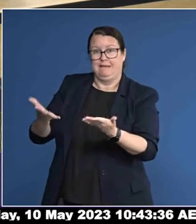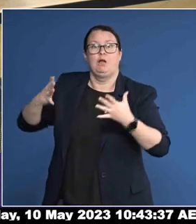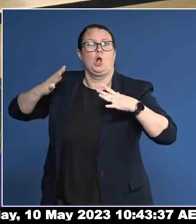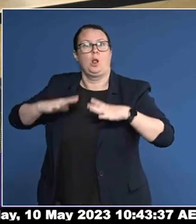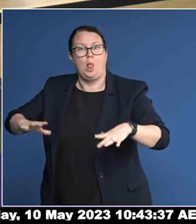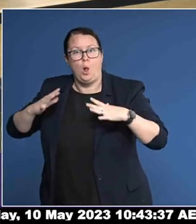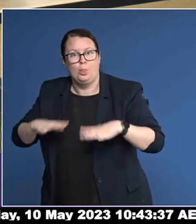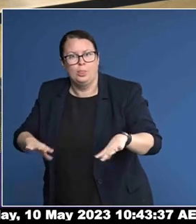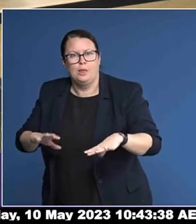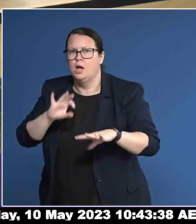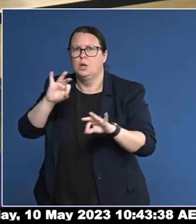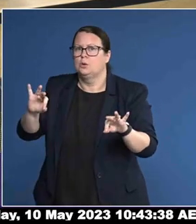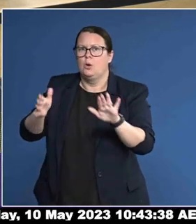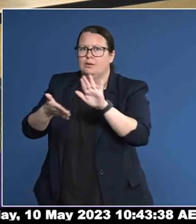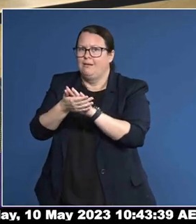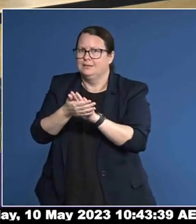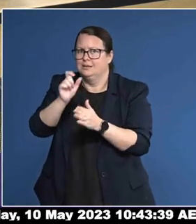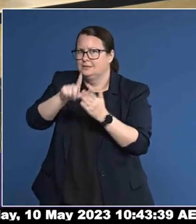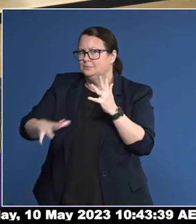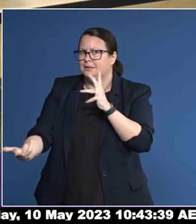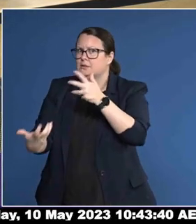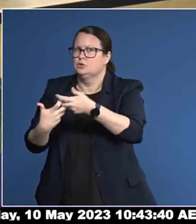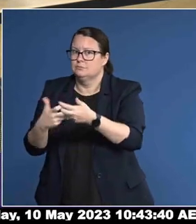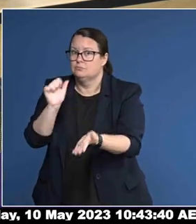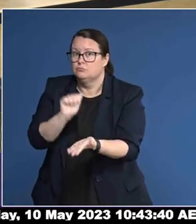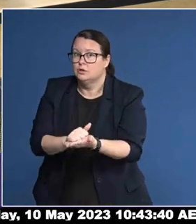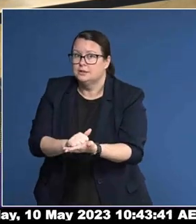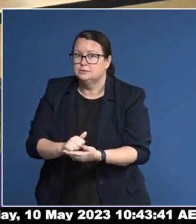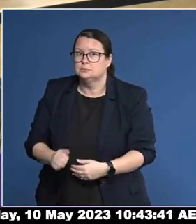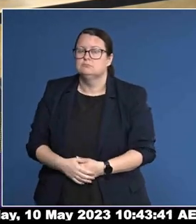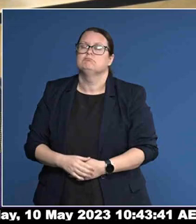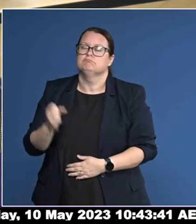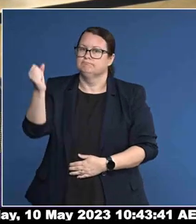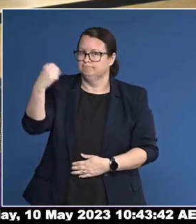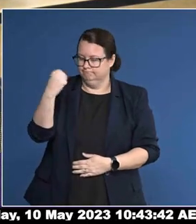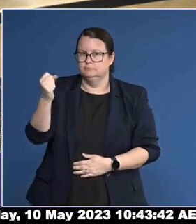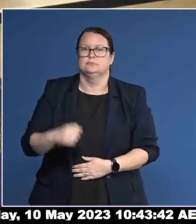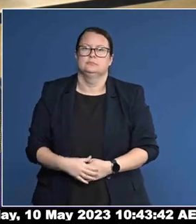is not a reasonable adjustment. Correct. They are matters for a parent or a carer?